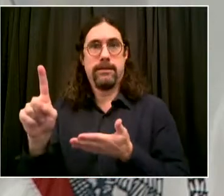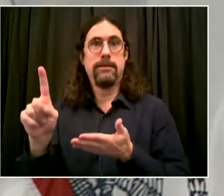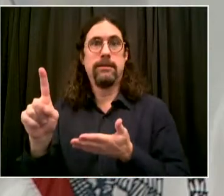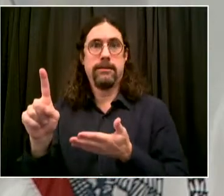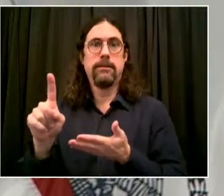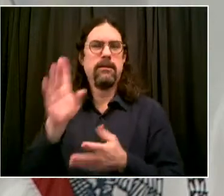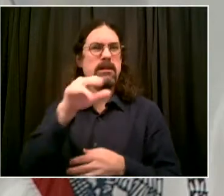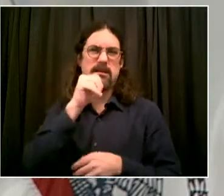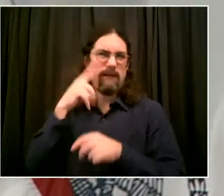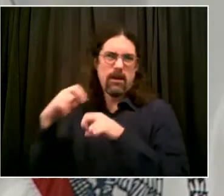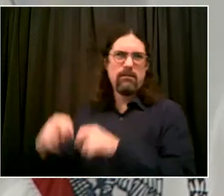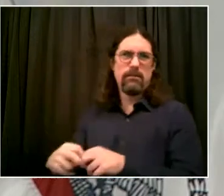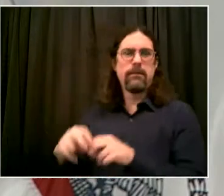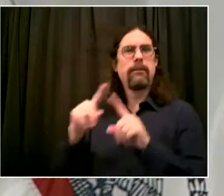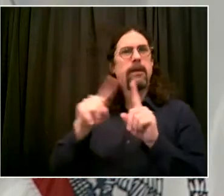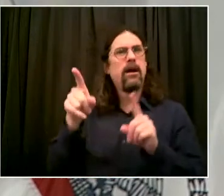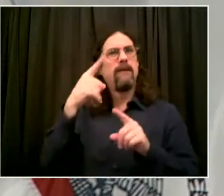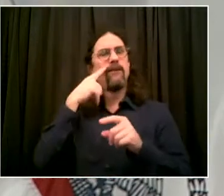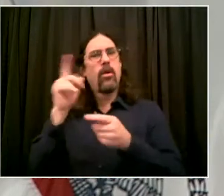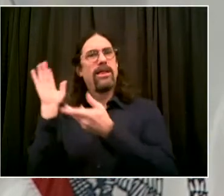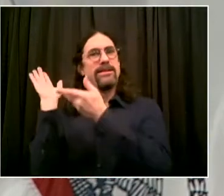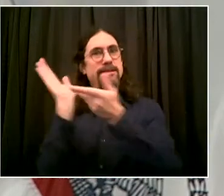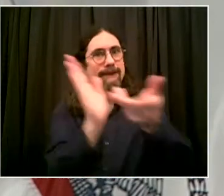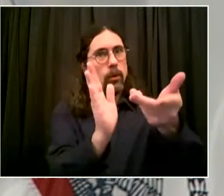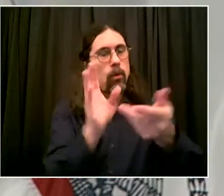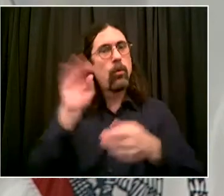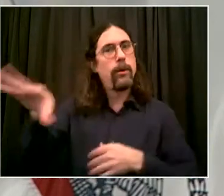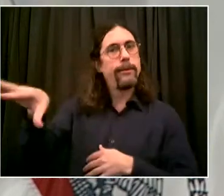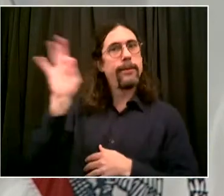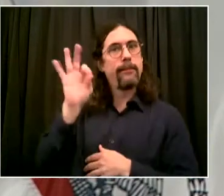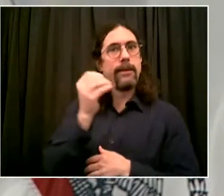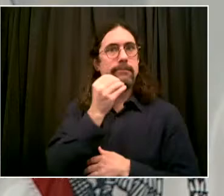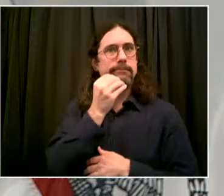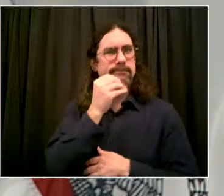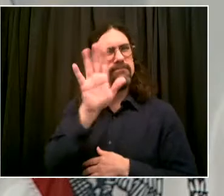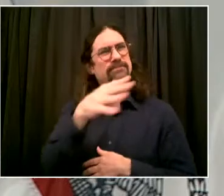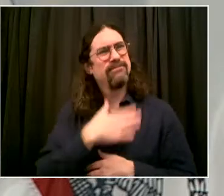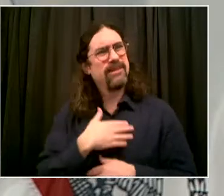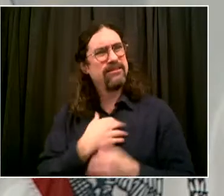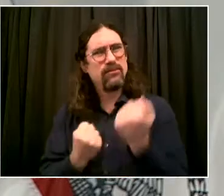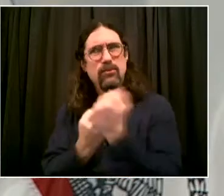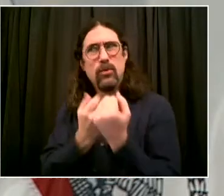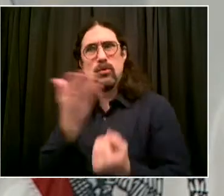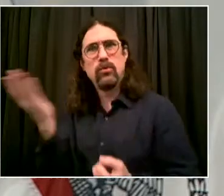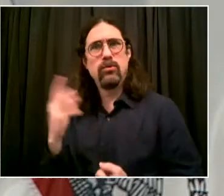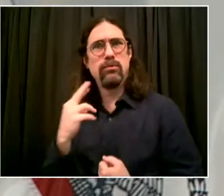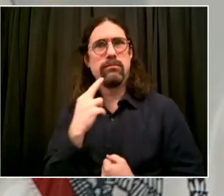DEALS OUT THERE IN THE ABILITY TO PATRONIZE OUR R RESTAURANTS TO JUJUILET'S